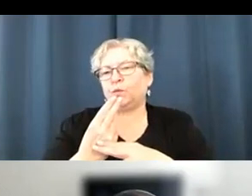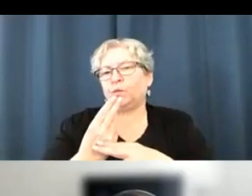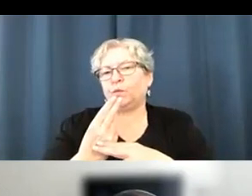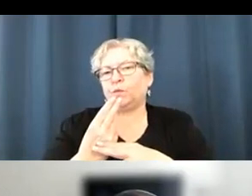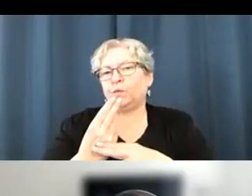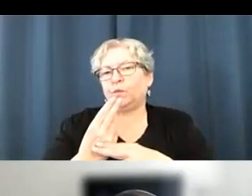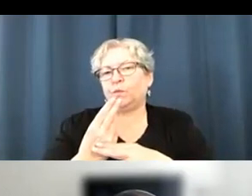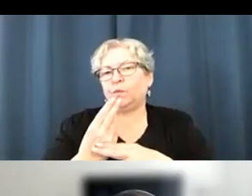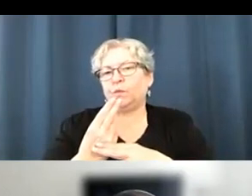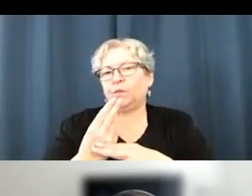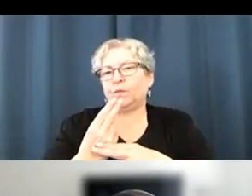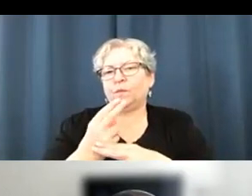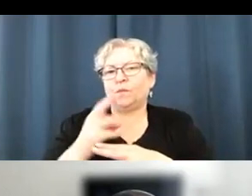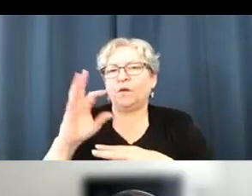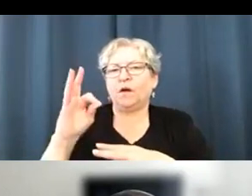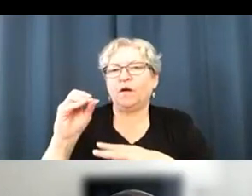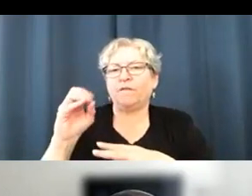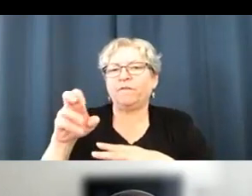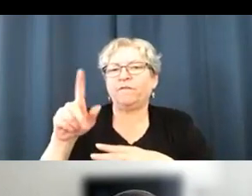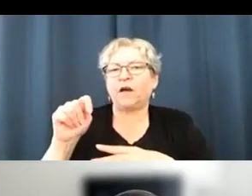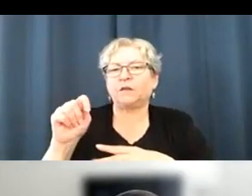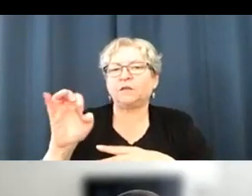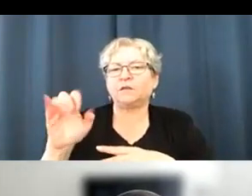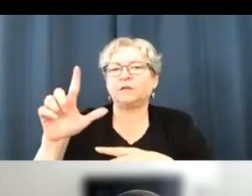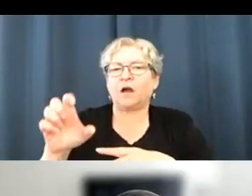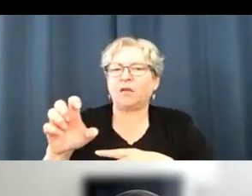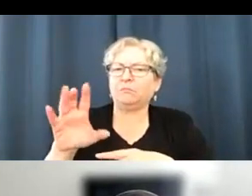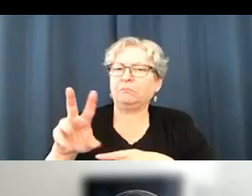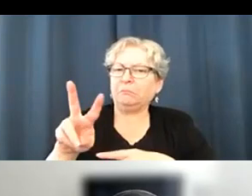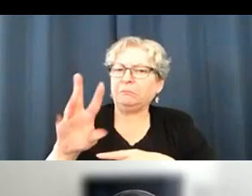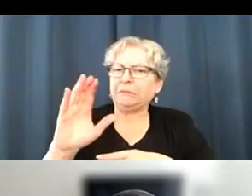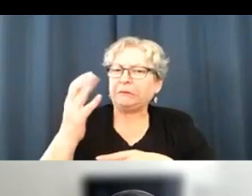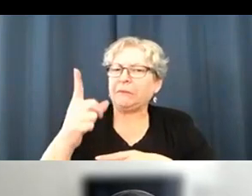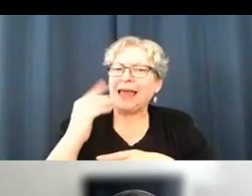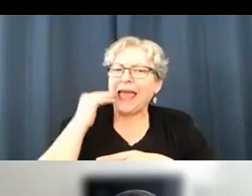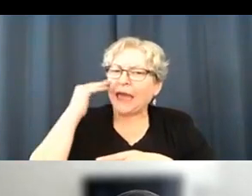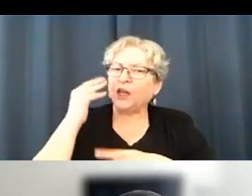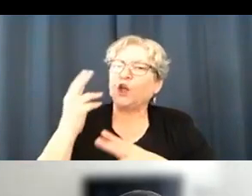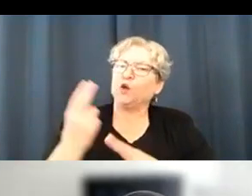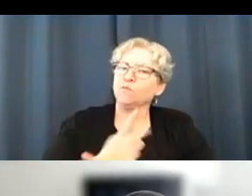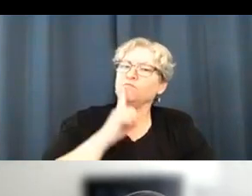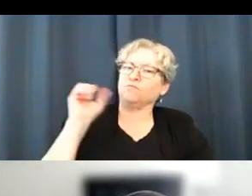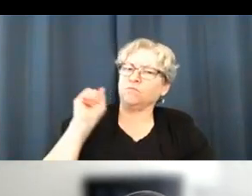visual font styles that appear to be headings. We wanna use two HTML heading